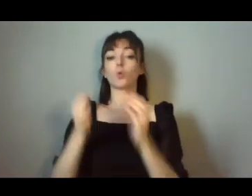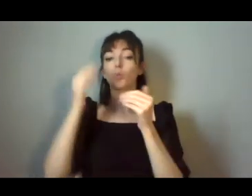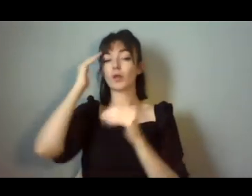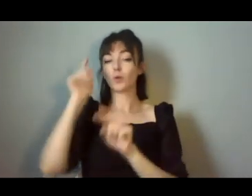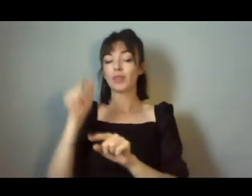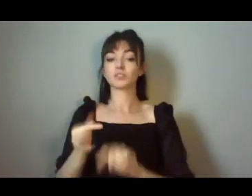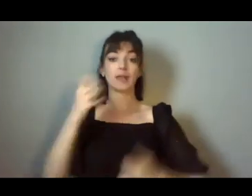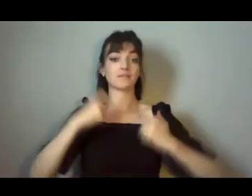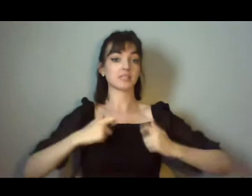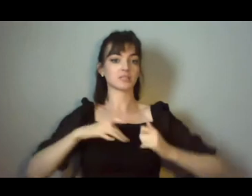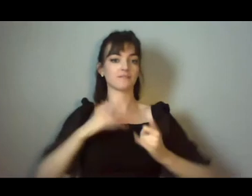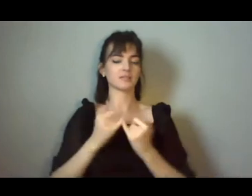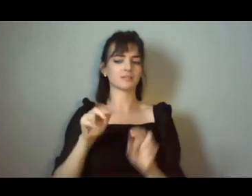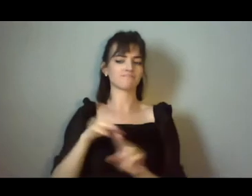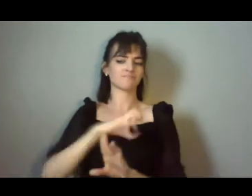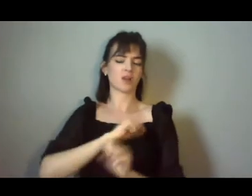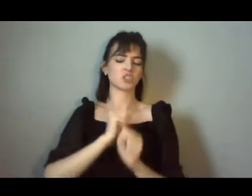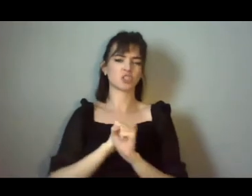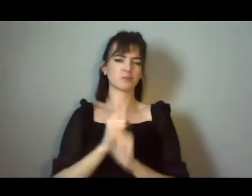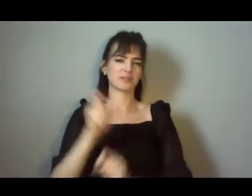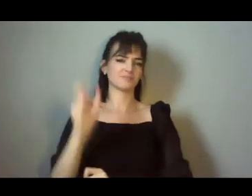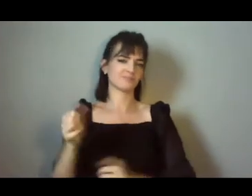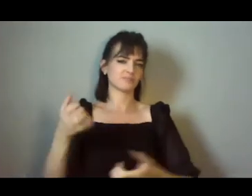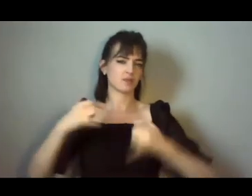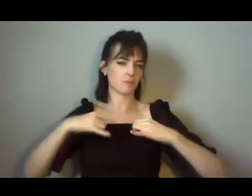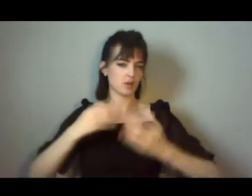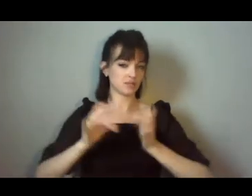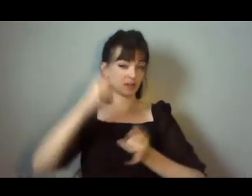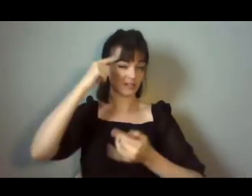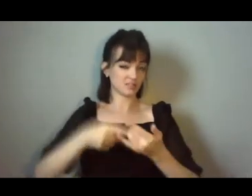about a client's capacity to make a decision, the solicitor will need to be aware of how to